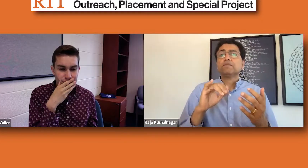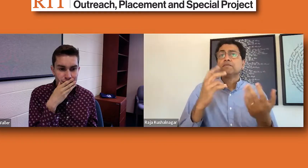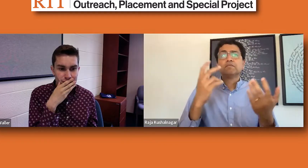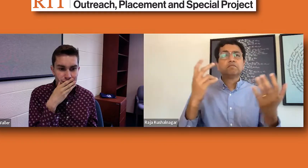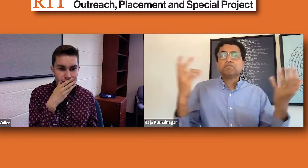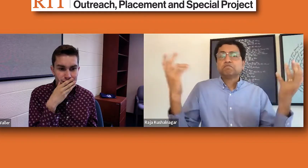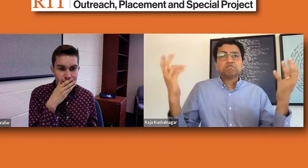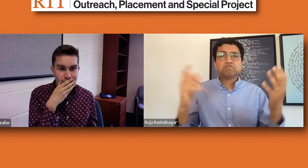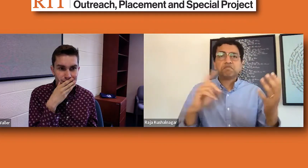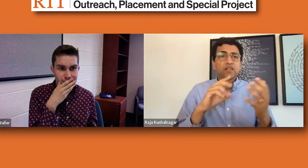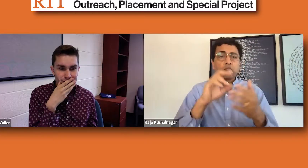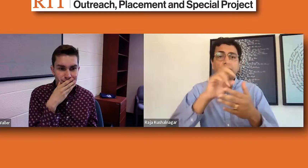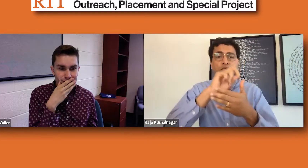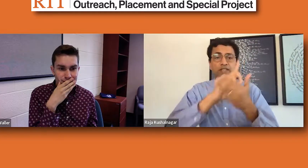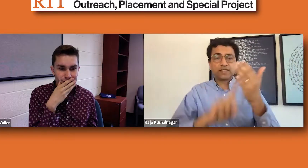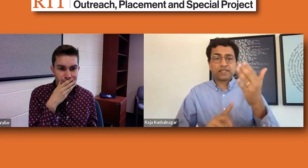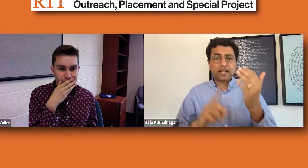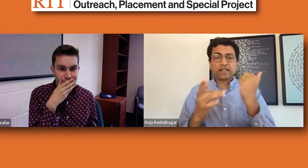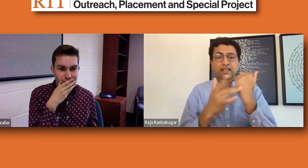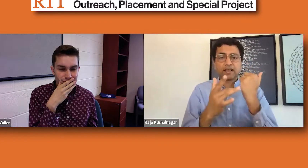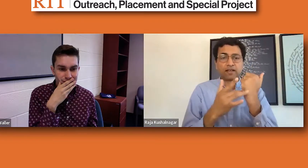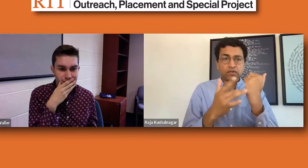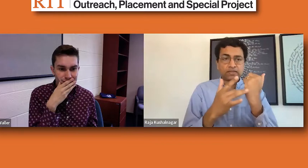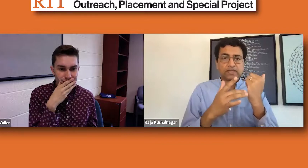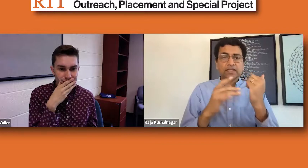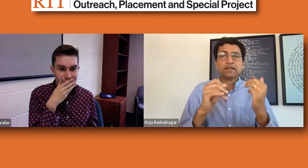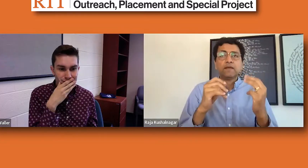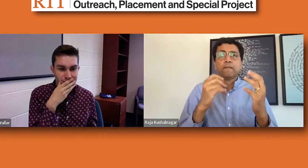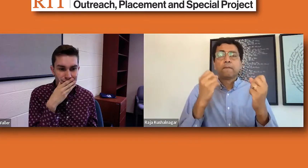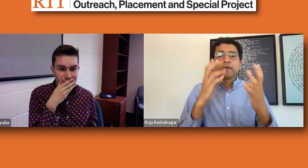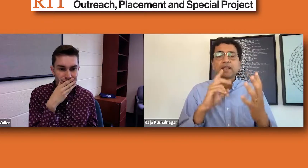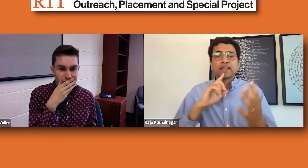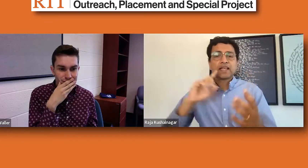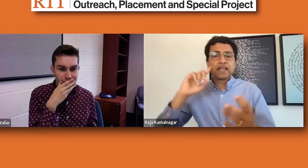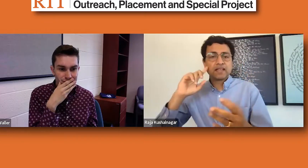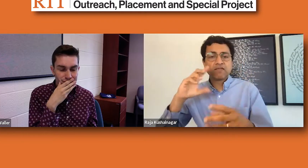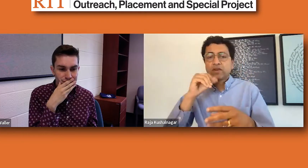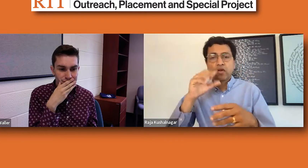Sure. It used to be that designing technologies